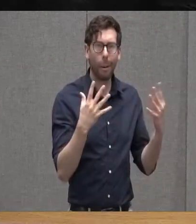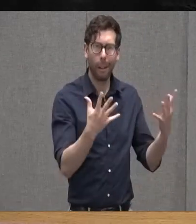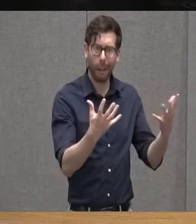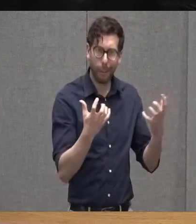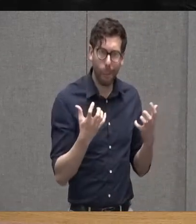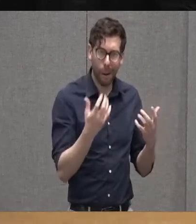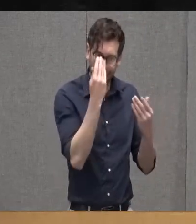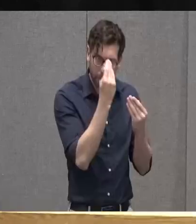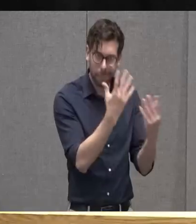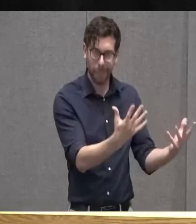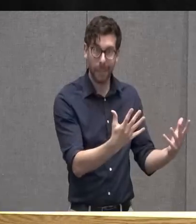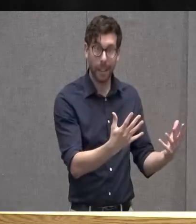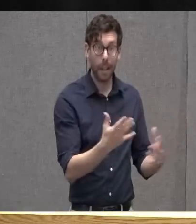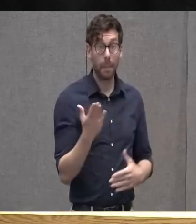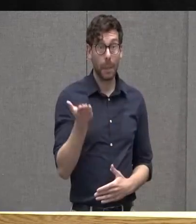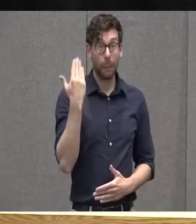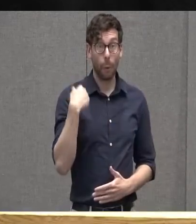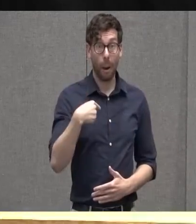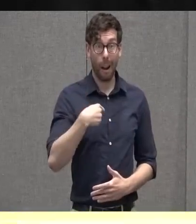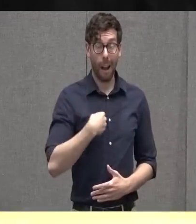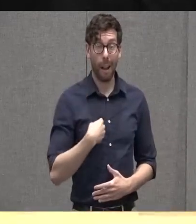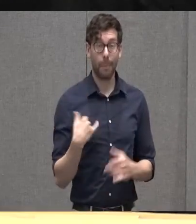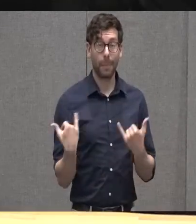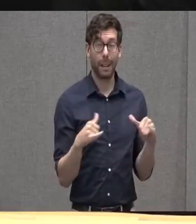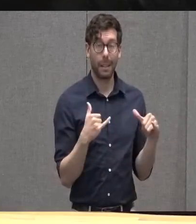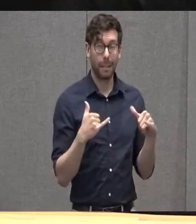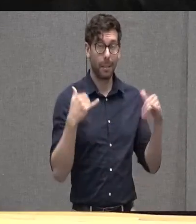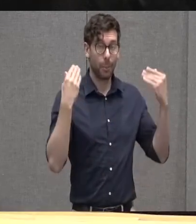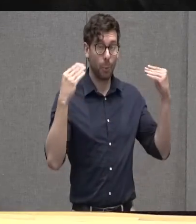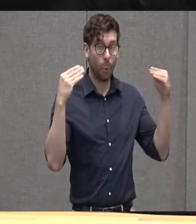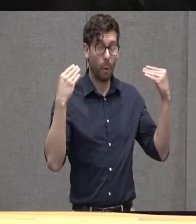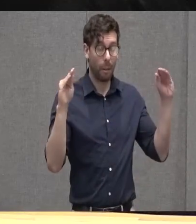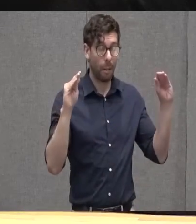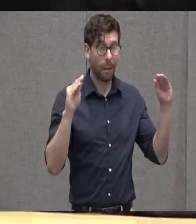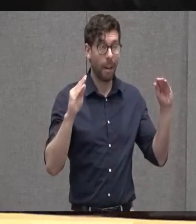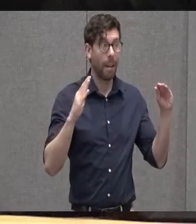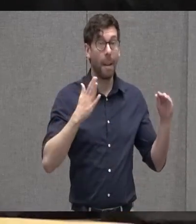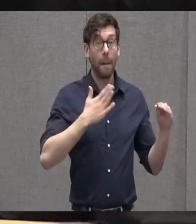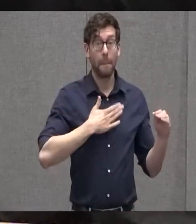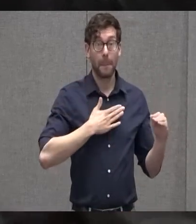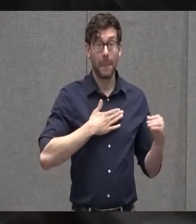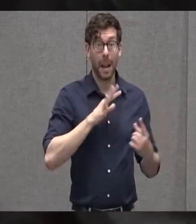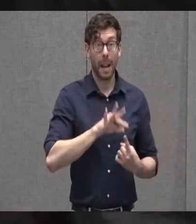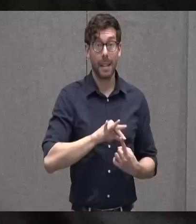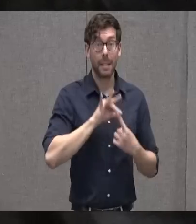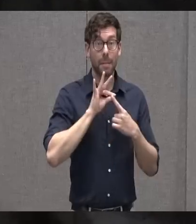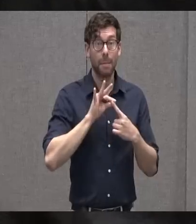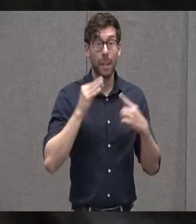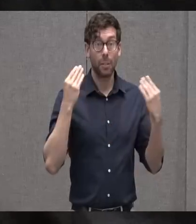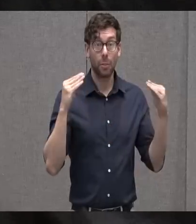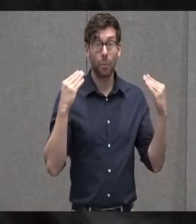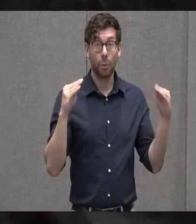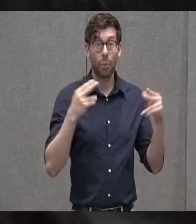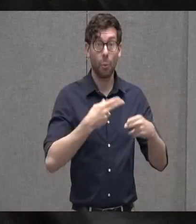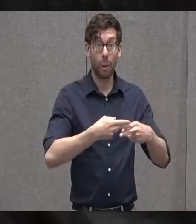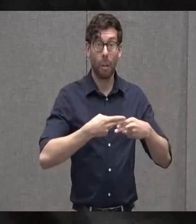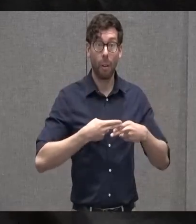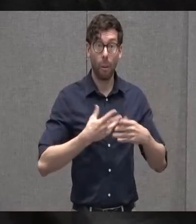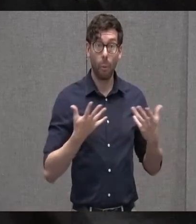I was playing store one time as well. My special store was called Torres Tienda.